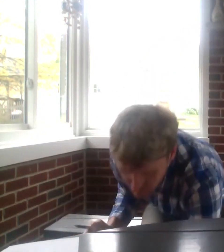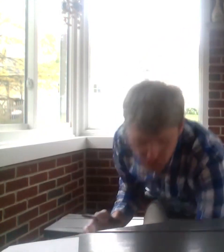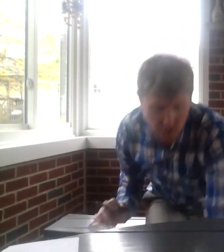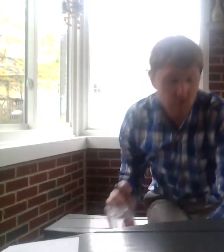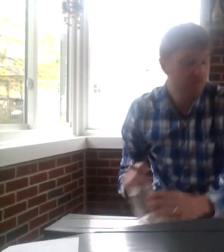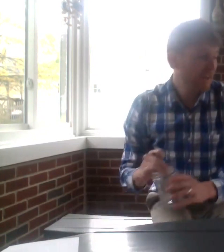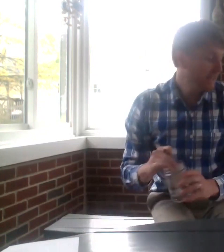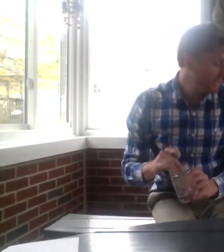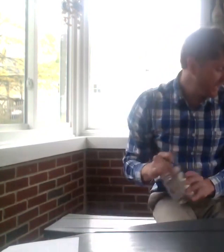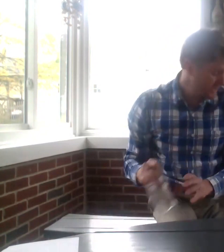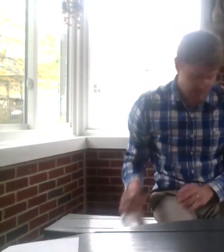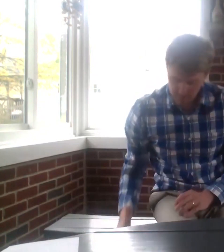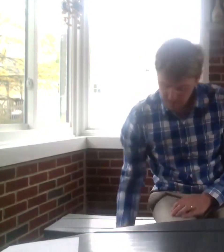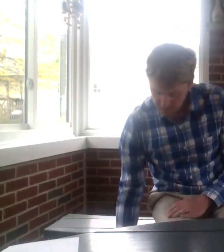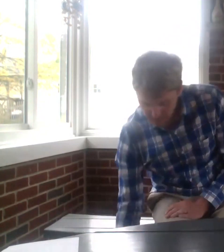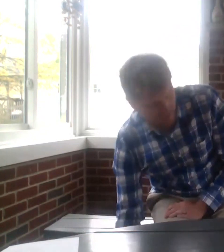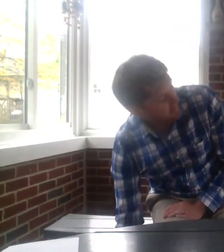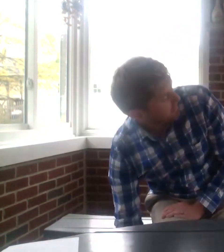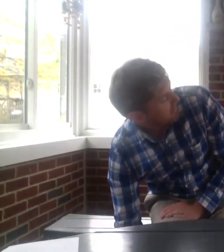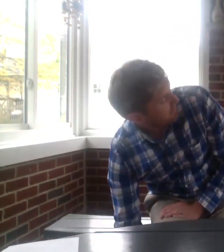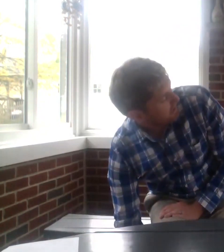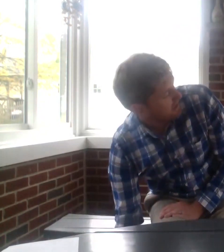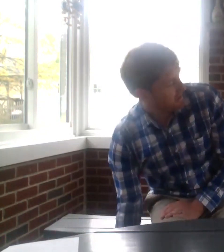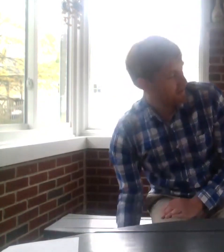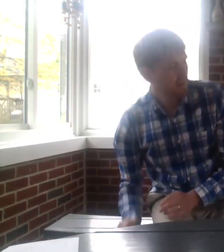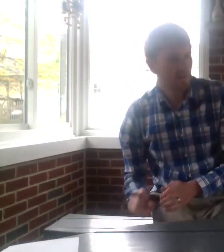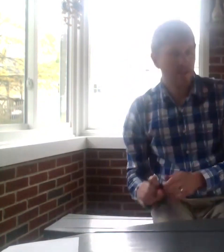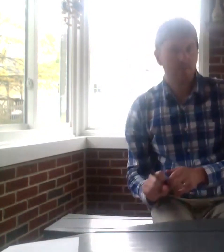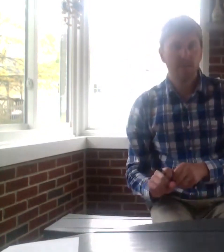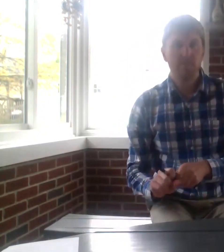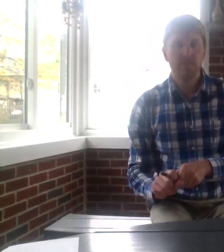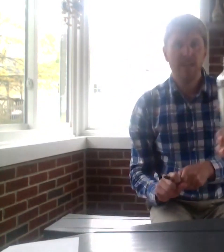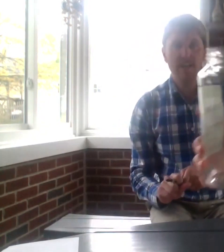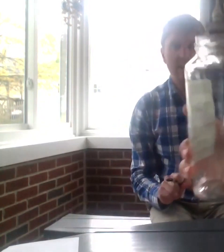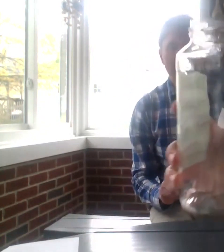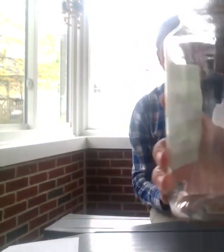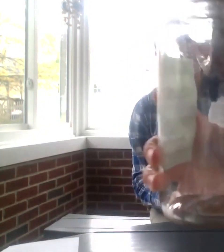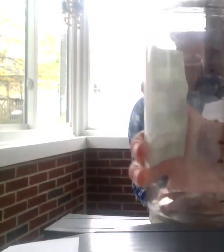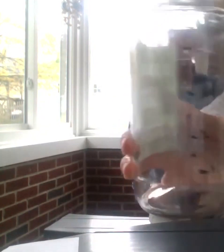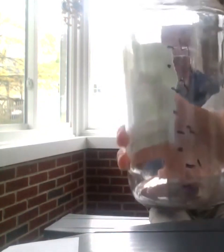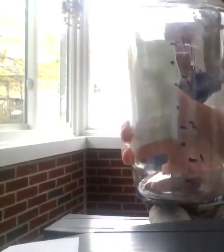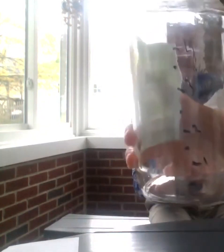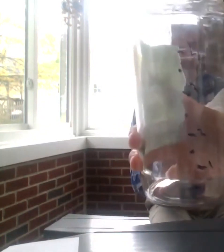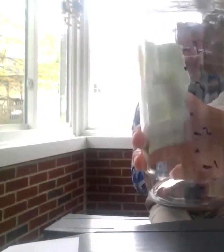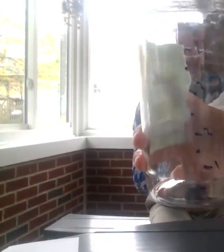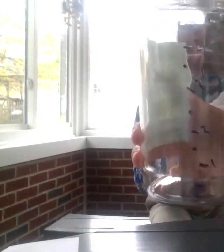Thank you, Evangeline. You can sit down. We're gonna put that out in our yard and measure how much rain we get.